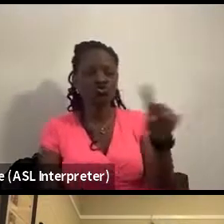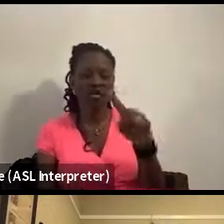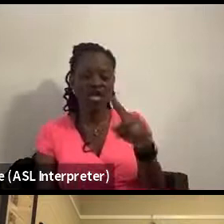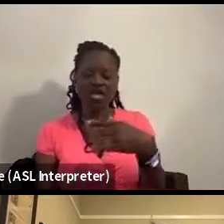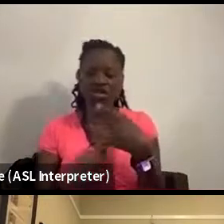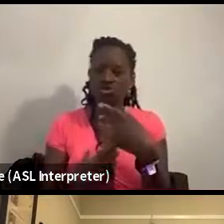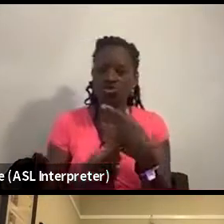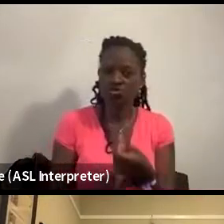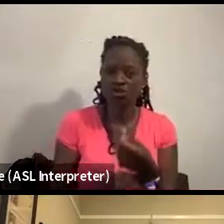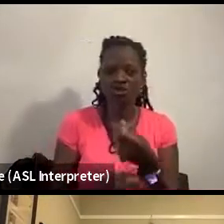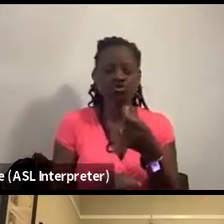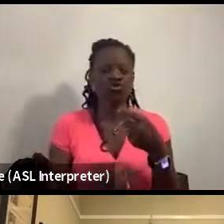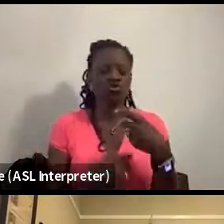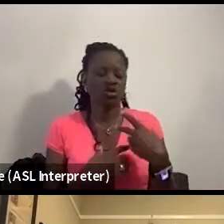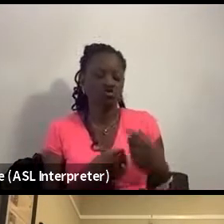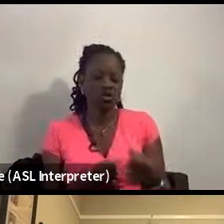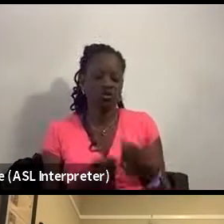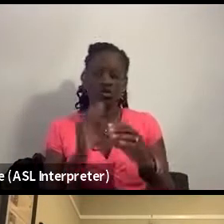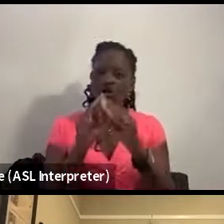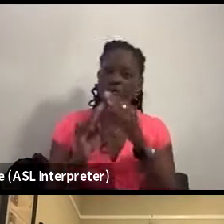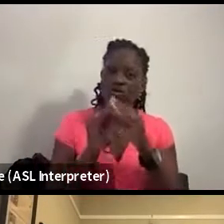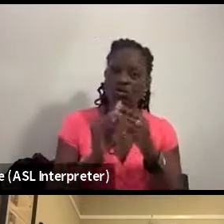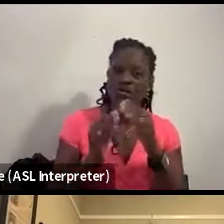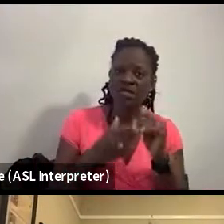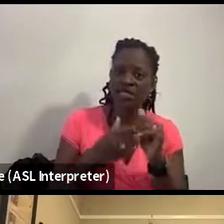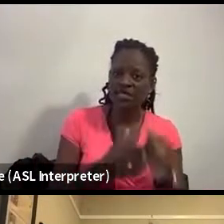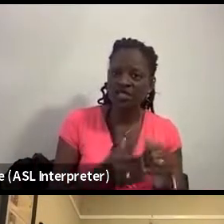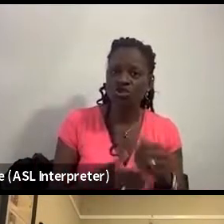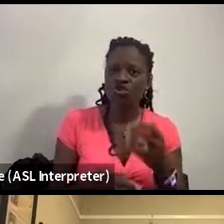community leaders that that they can trust and talk to friends and family.